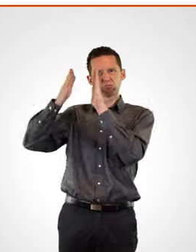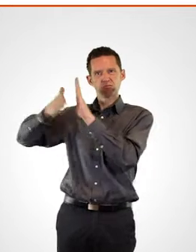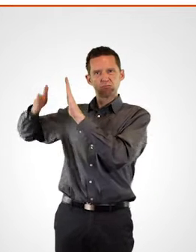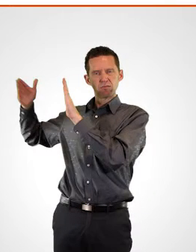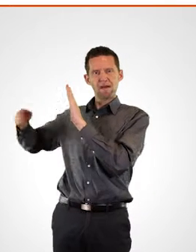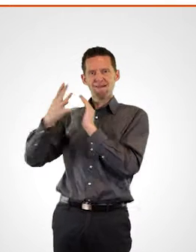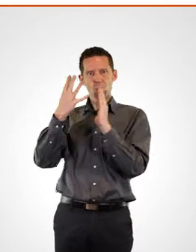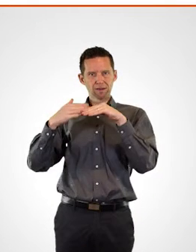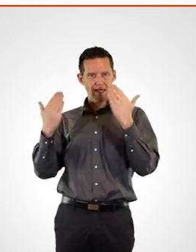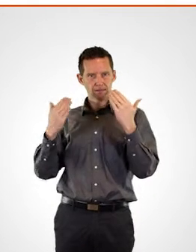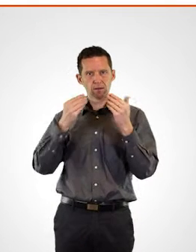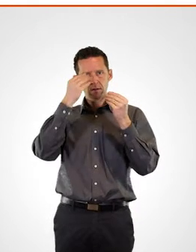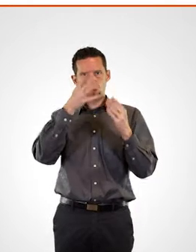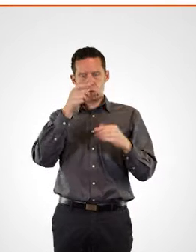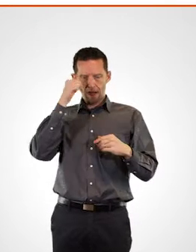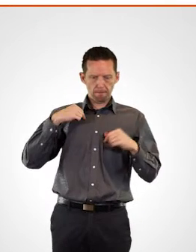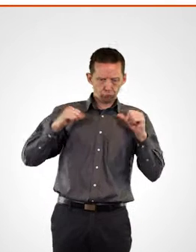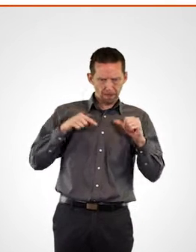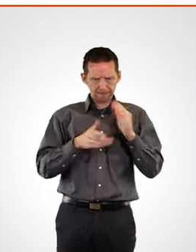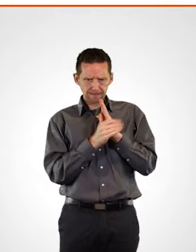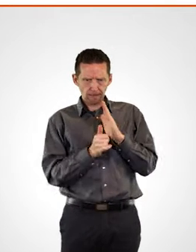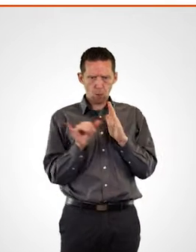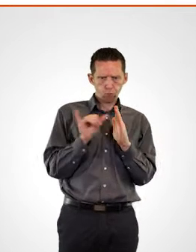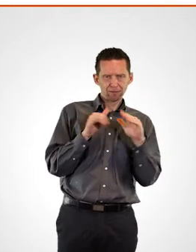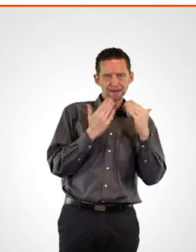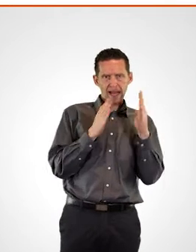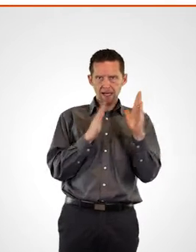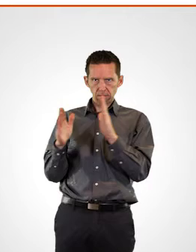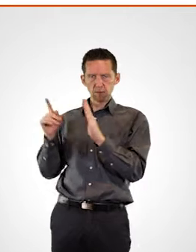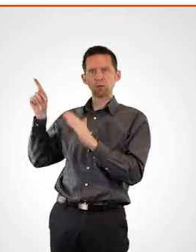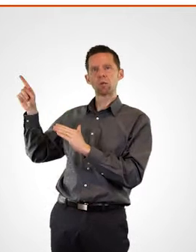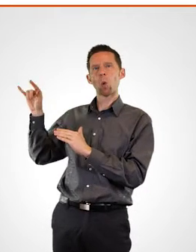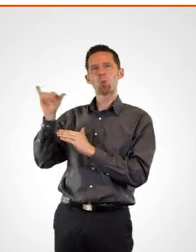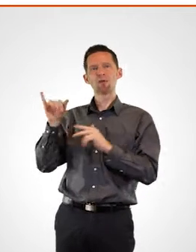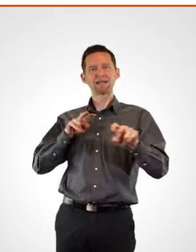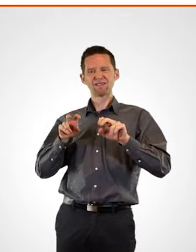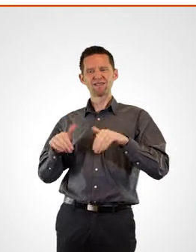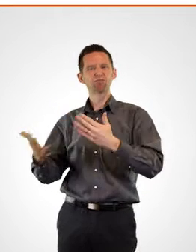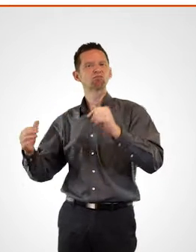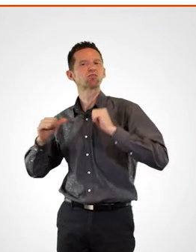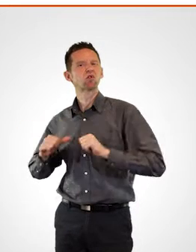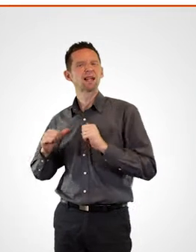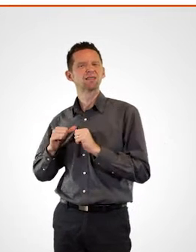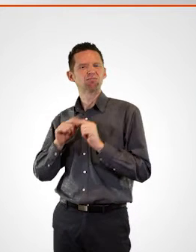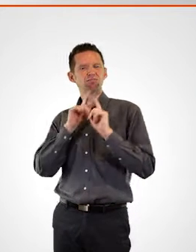and we let you know which skills you need to practise on which days and which activities can be used to provide practice.